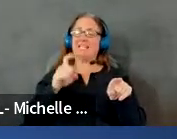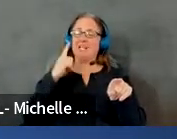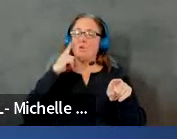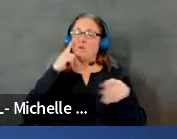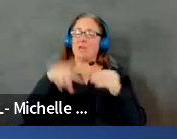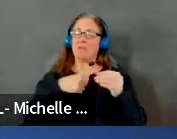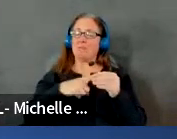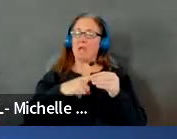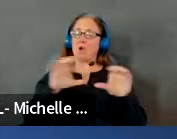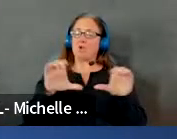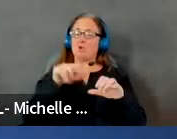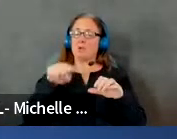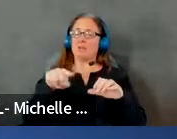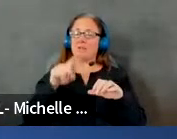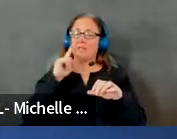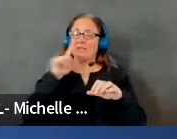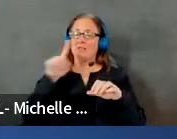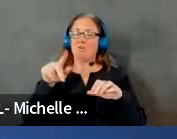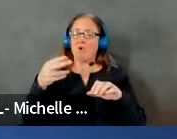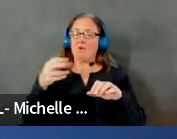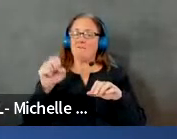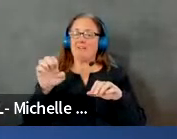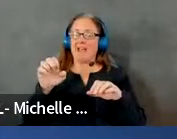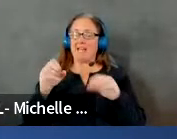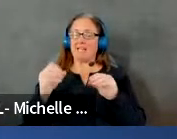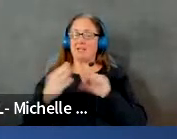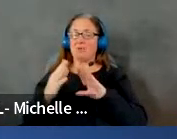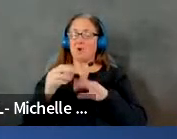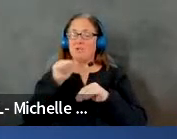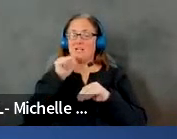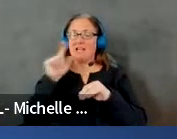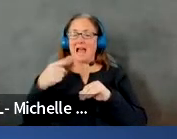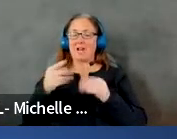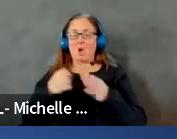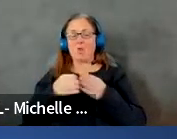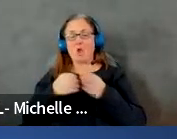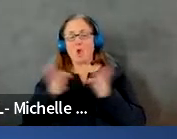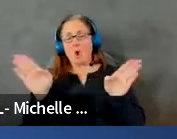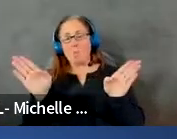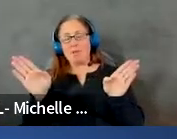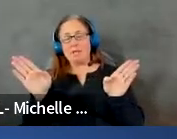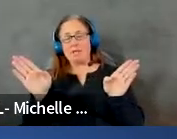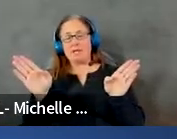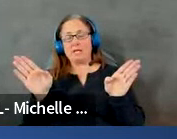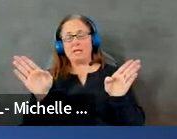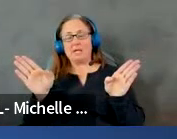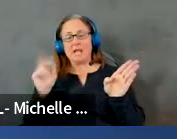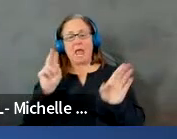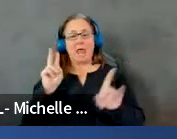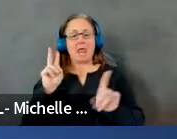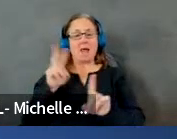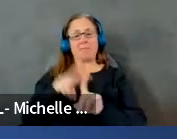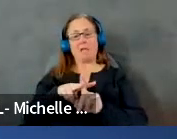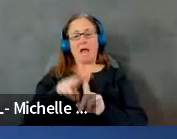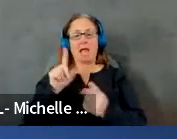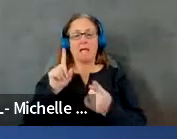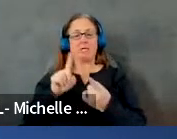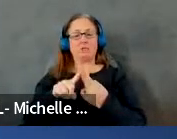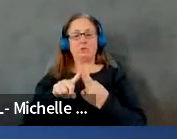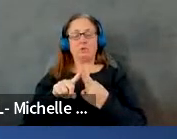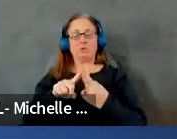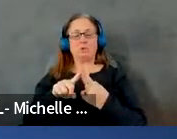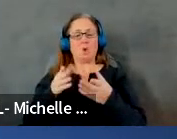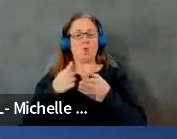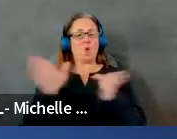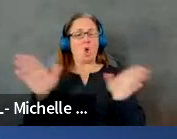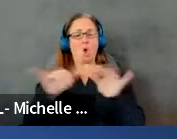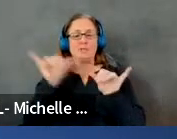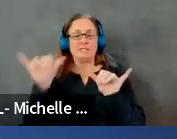doing this in a phased approach instead of just opening it up and applying it to the whole system,